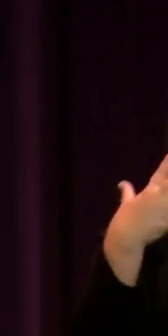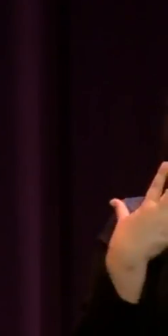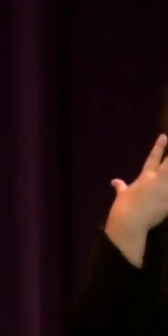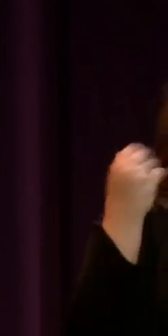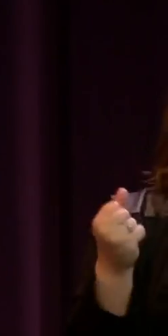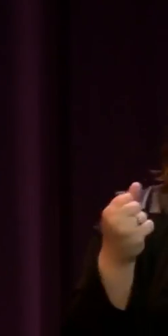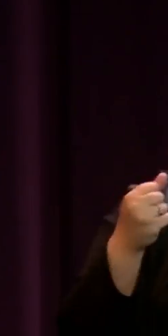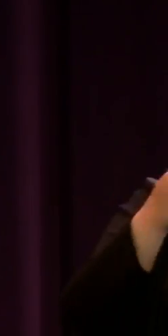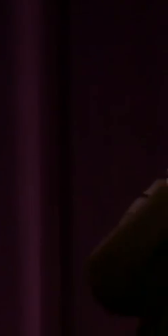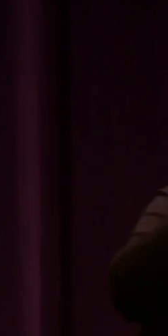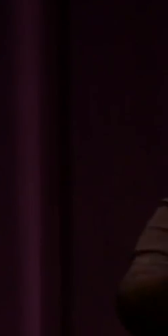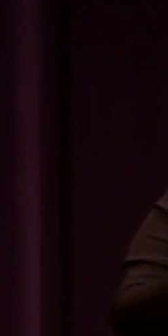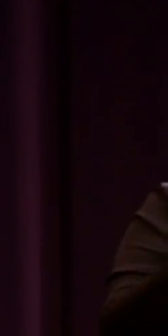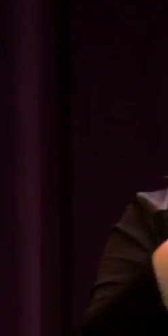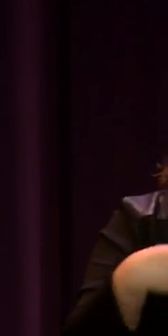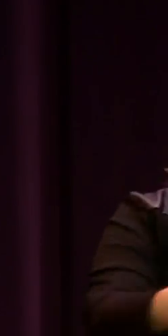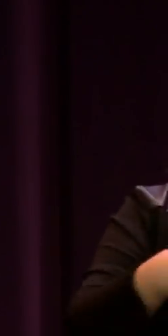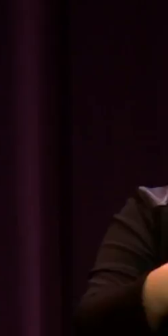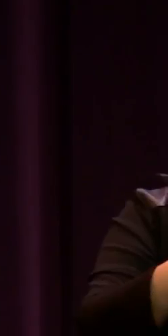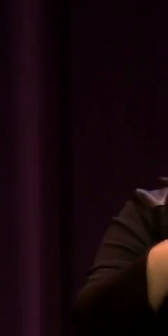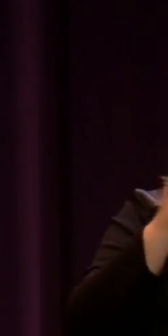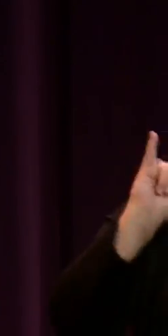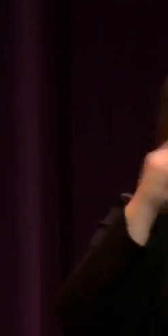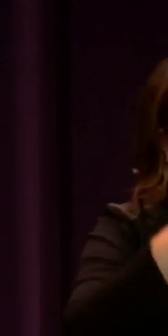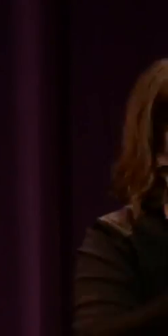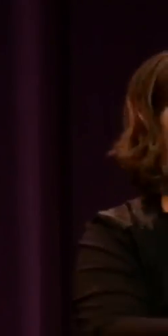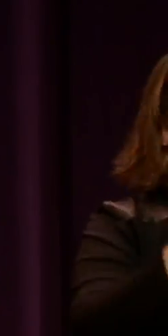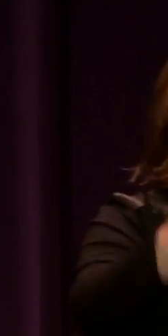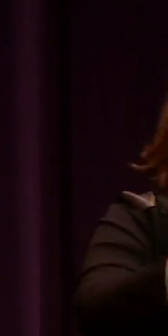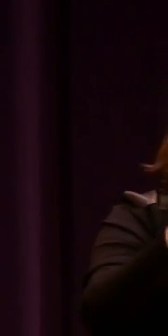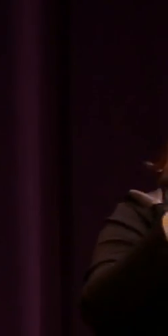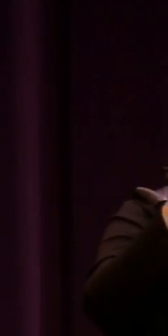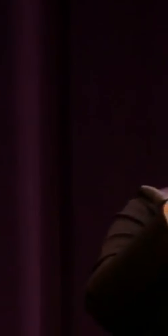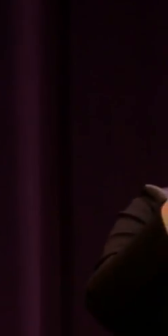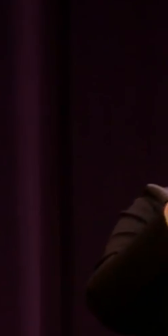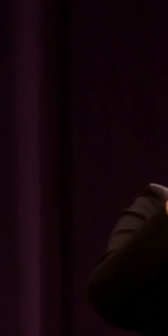THE MARK OF A ROBUST DEMOCRACY. IT MEANS RESIDENTS HAVE MULTIPLE